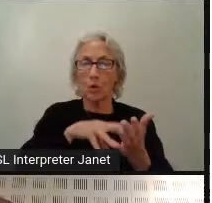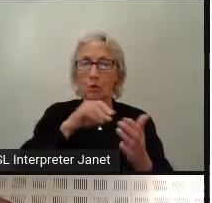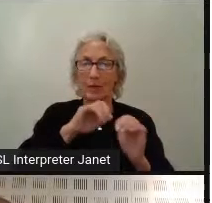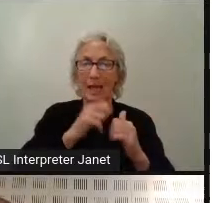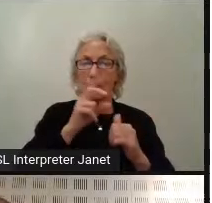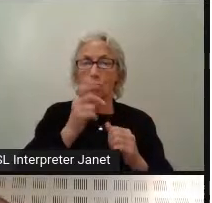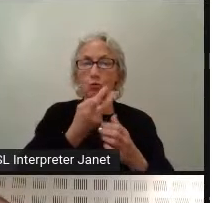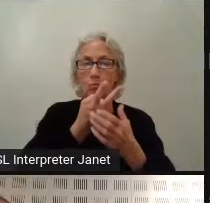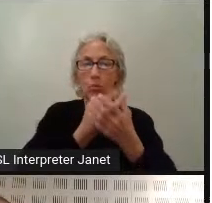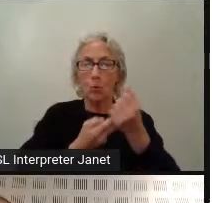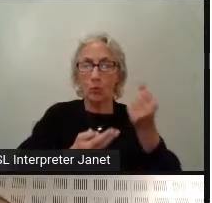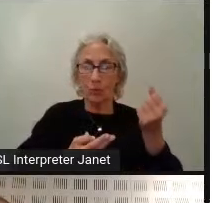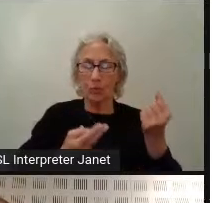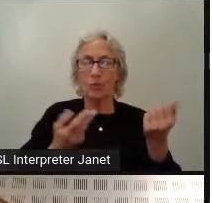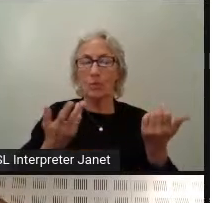So we are learning how to do both.